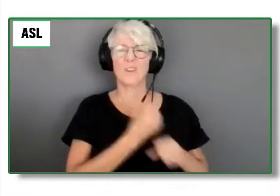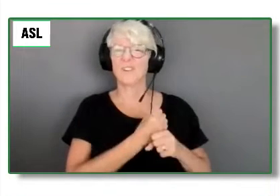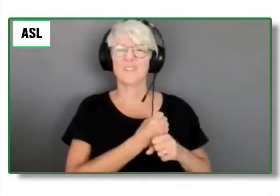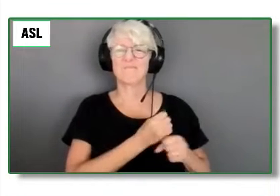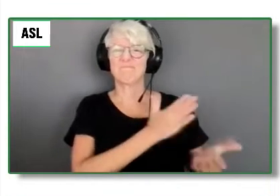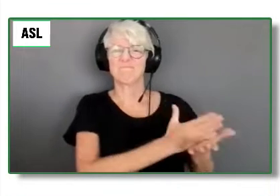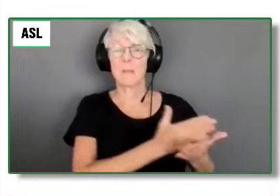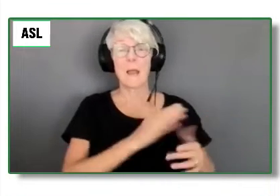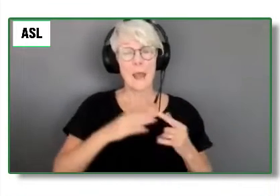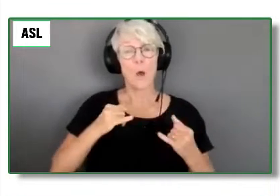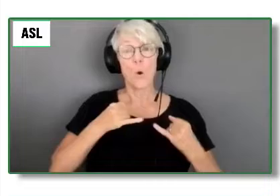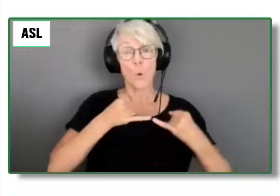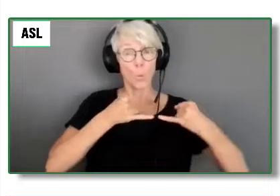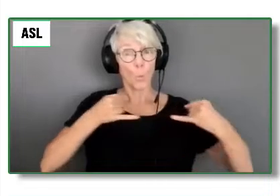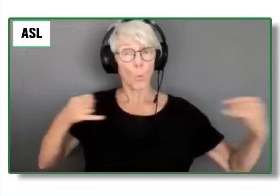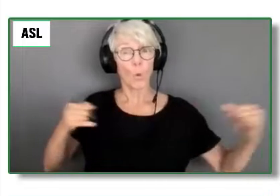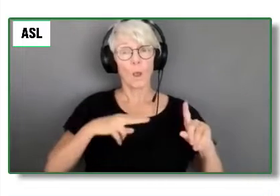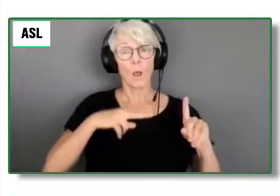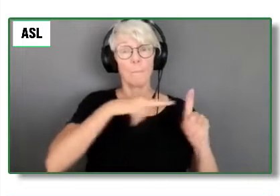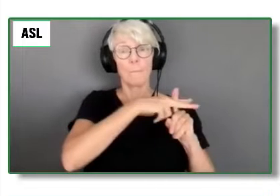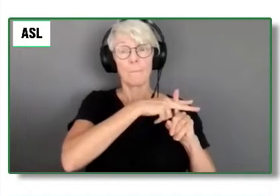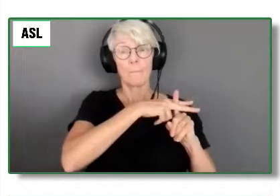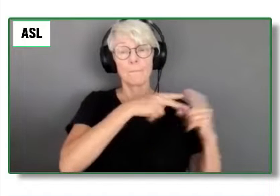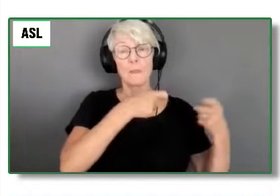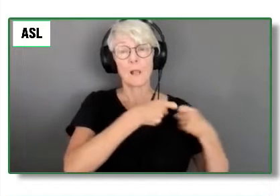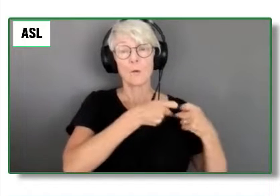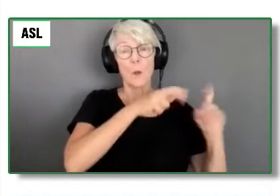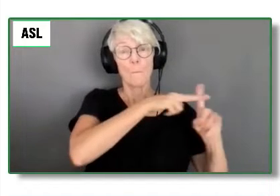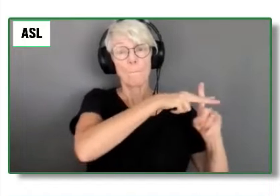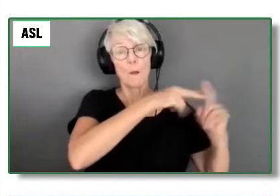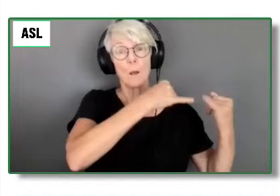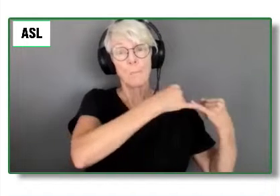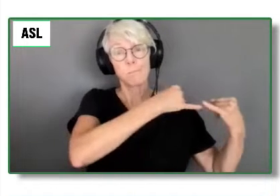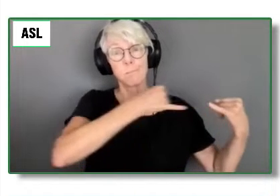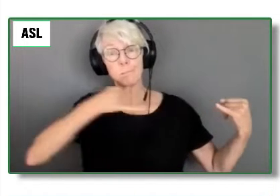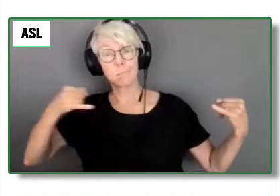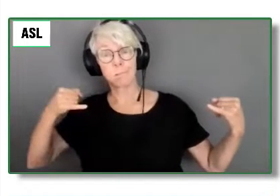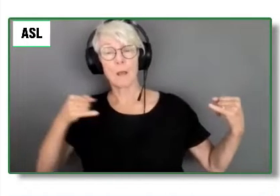from the power closet next to the bathroom to our